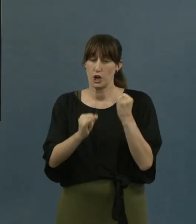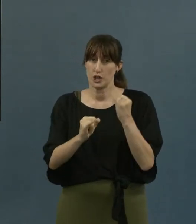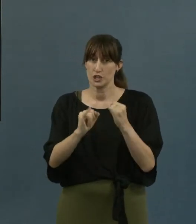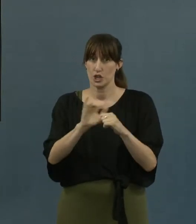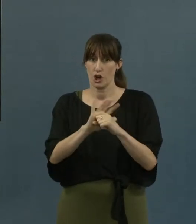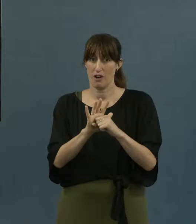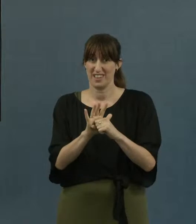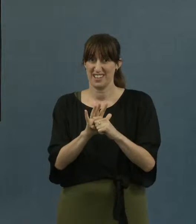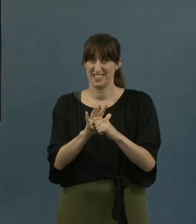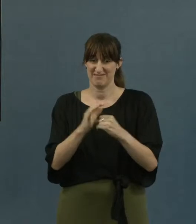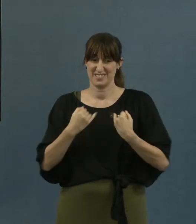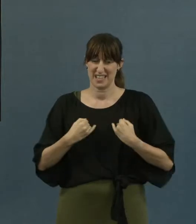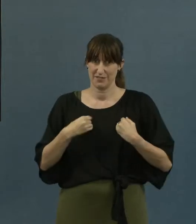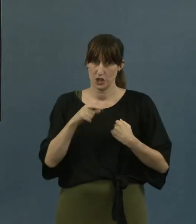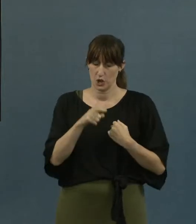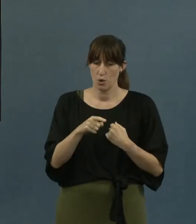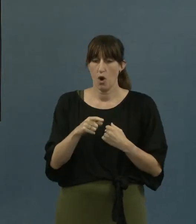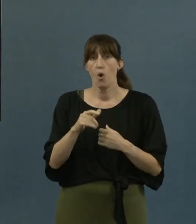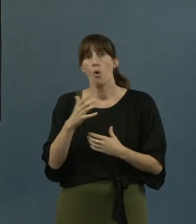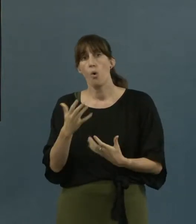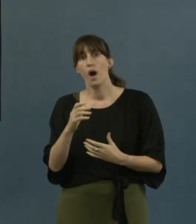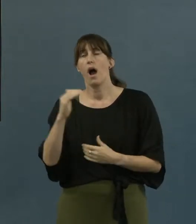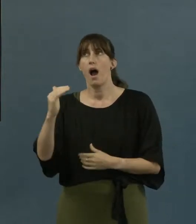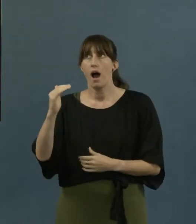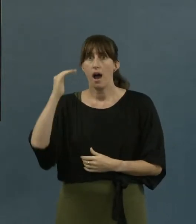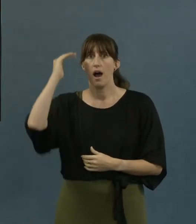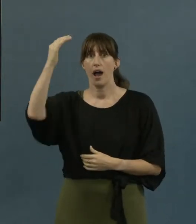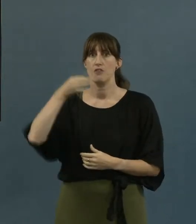outcomes while they have COVID.